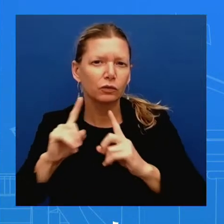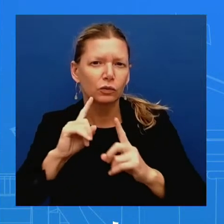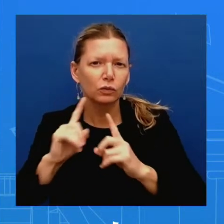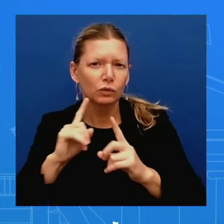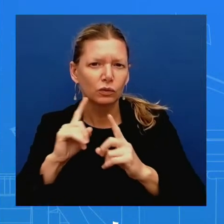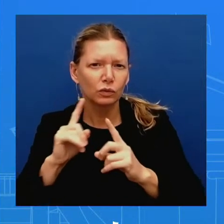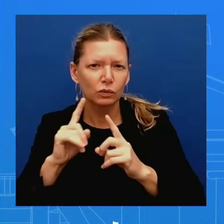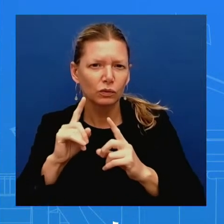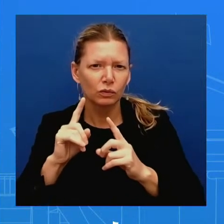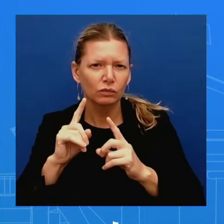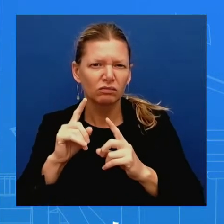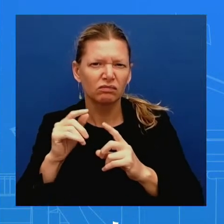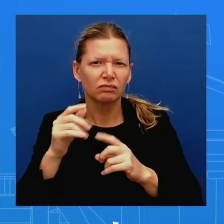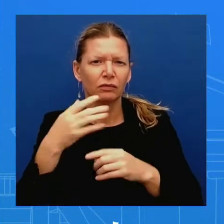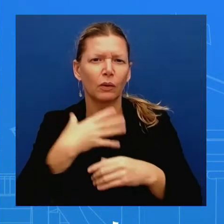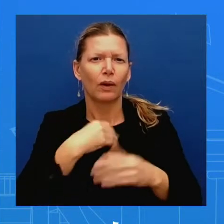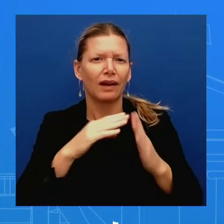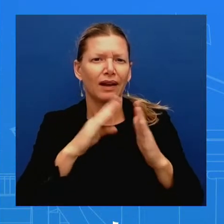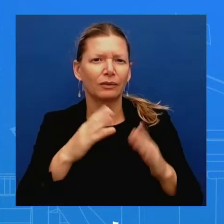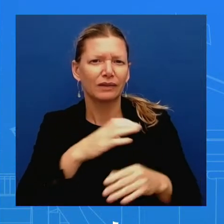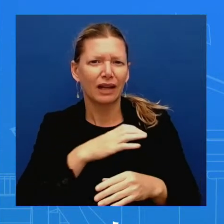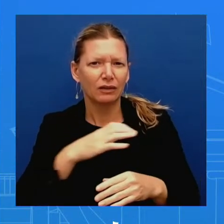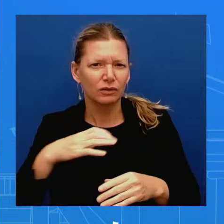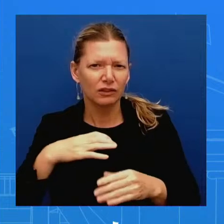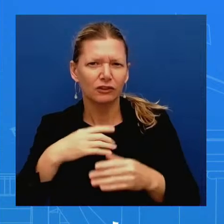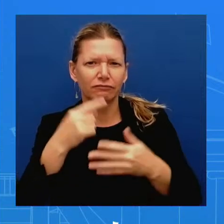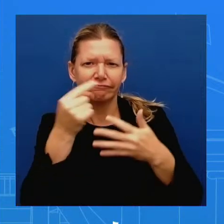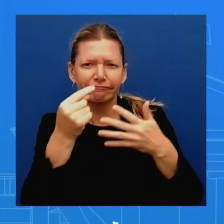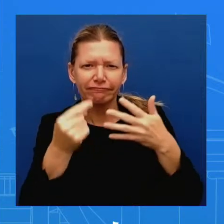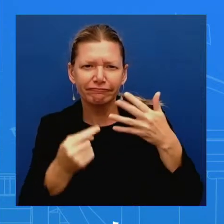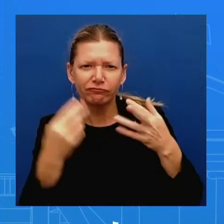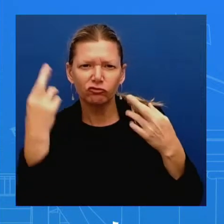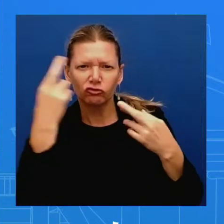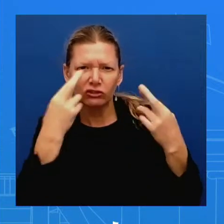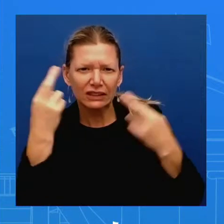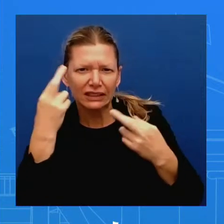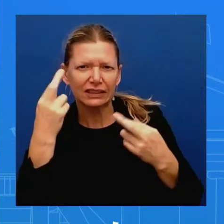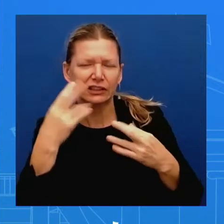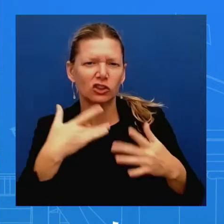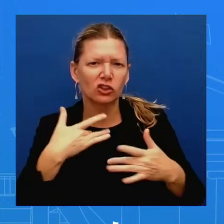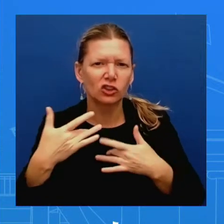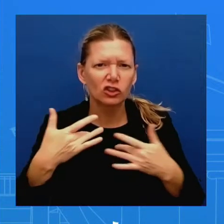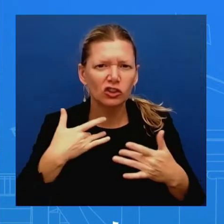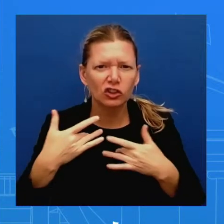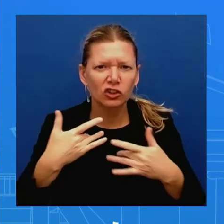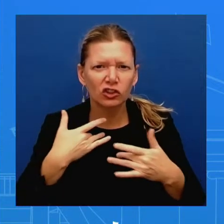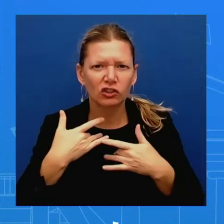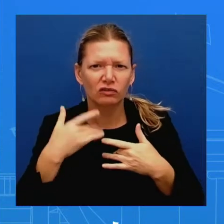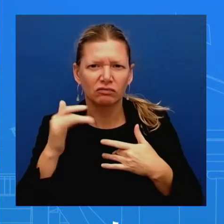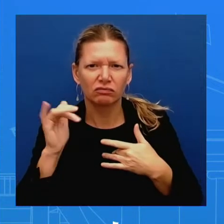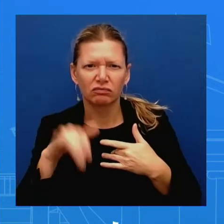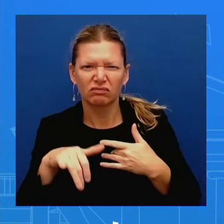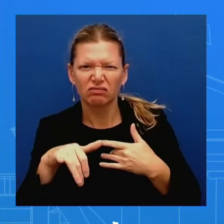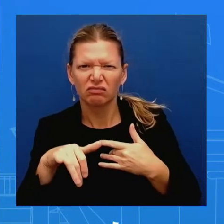But that seems to imply that the White House is concerned that these could be politically damaging. So, why not just release them, especially with this White House's --